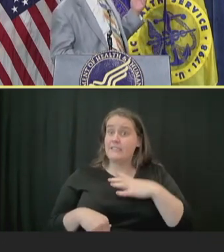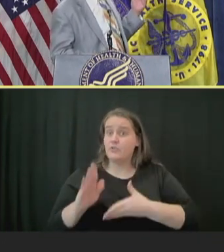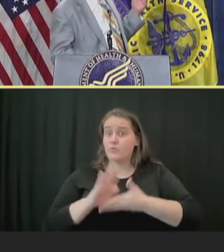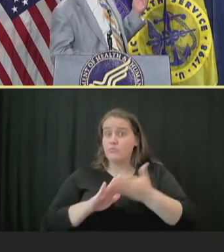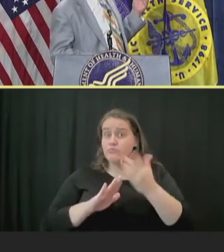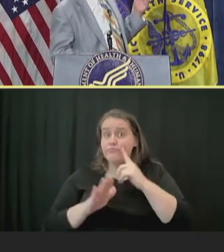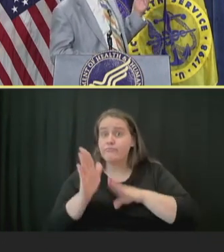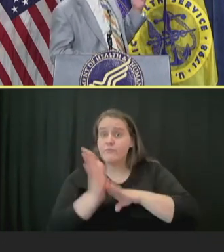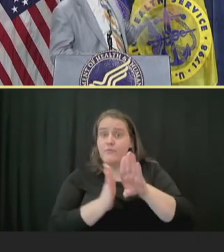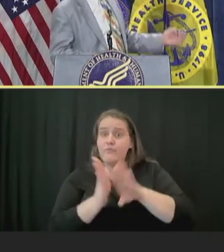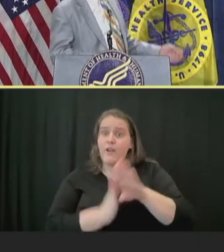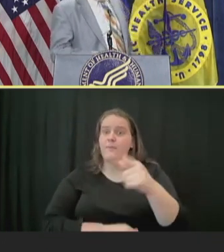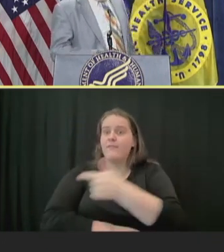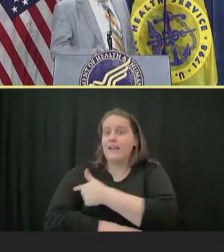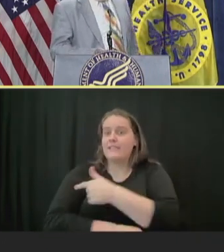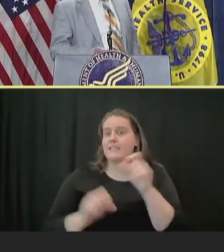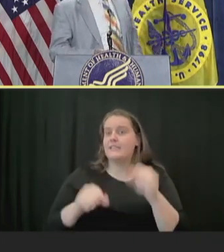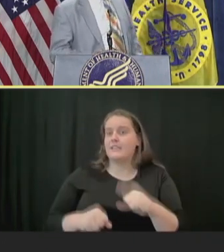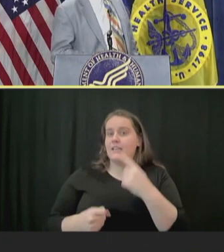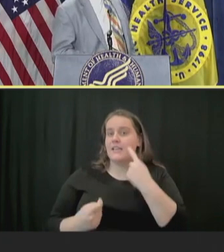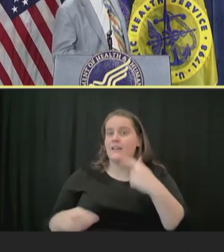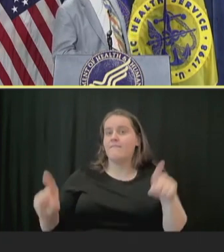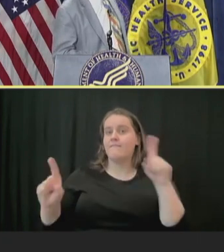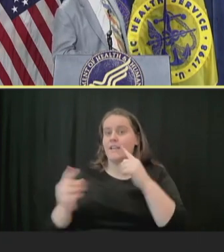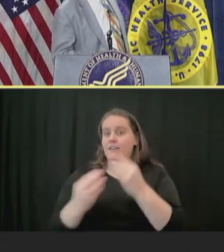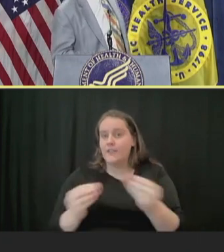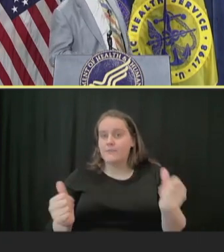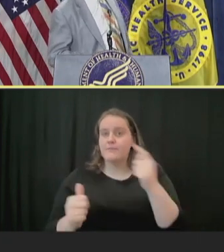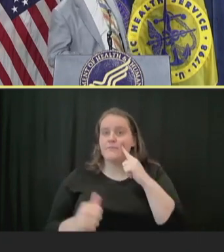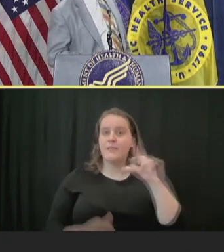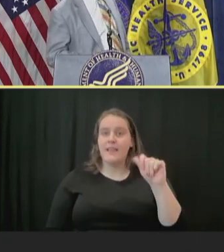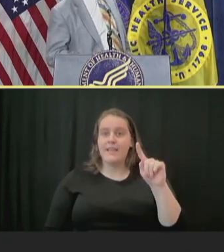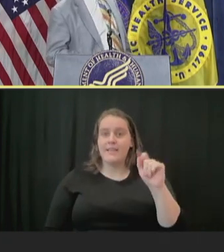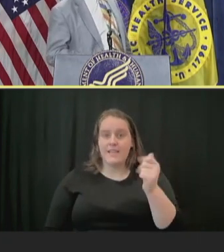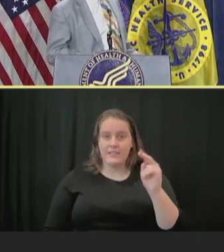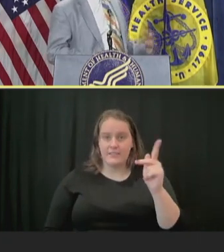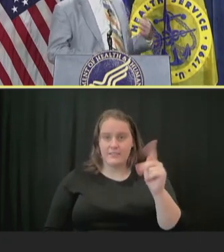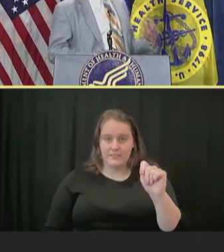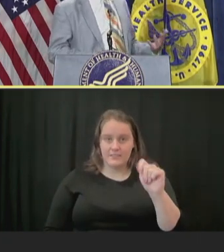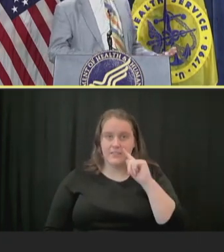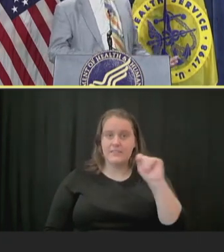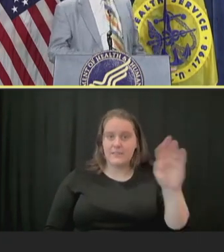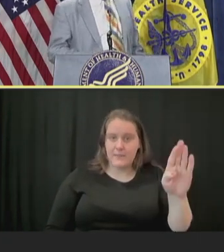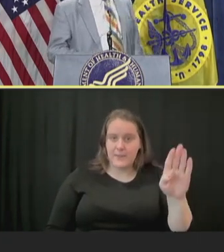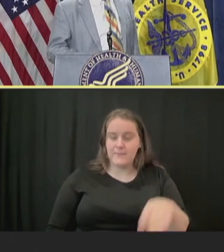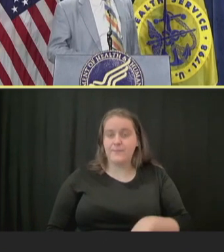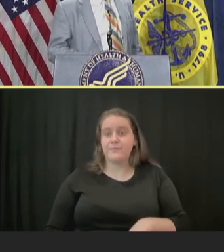it's still an important thing that we need to work on. Perhaps mucosal immunity, which